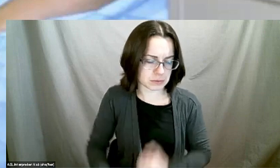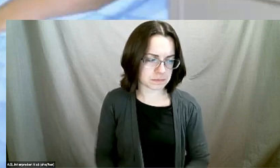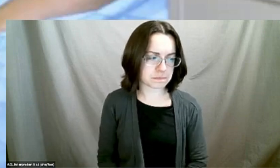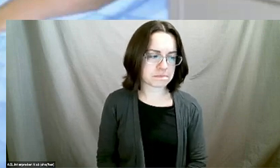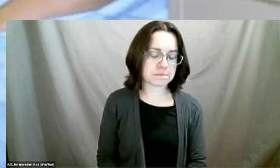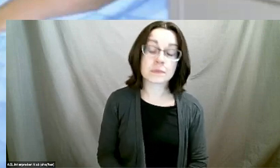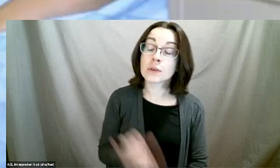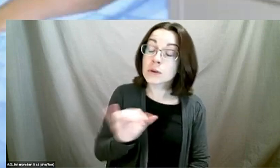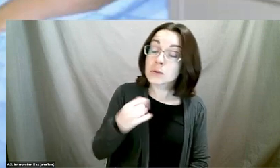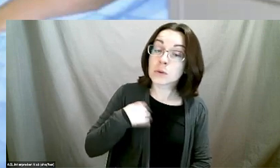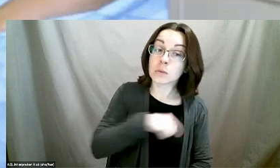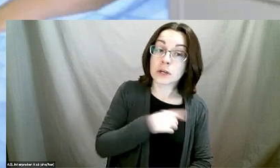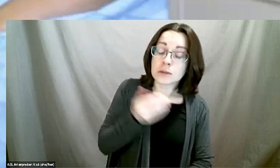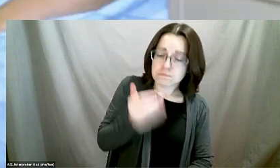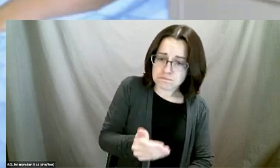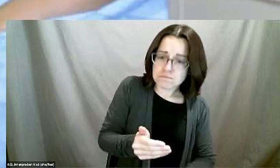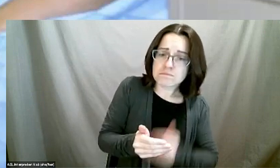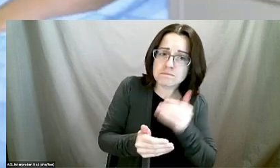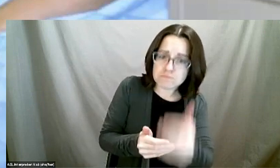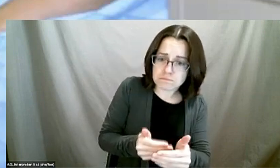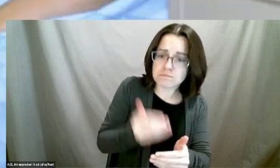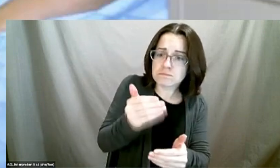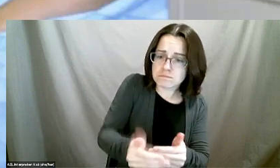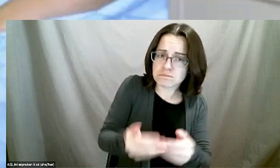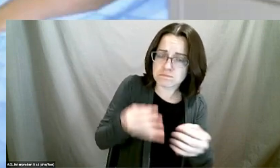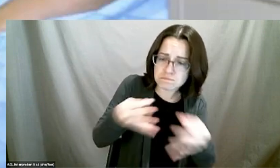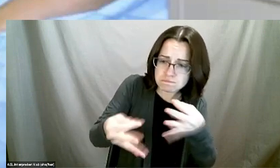And I always tell parents or caregivers